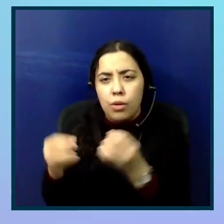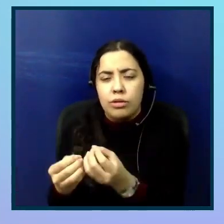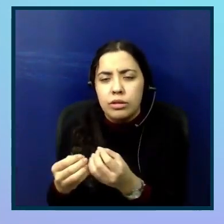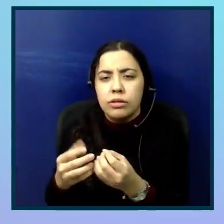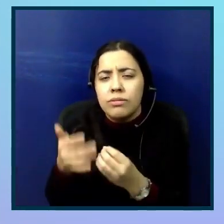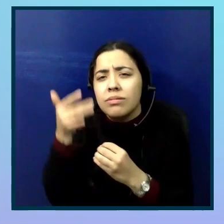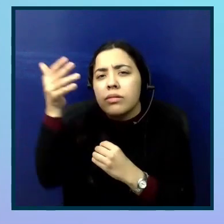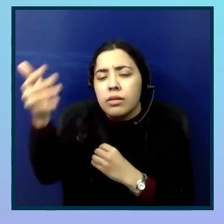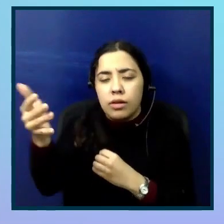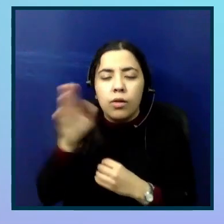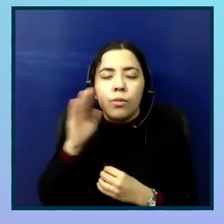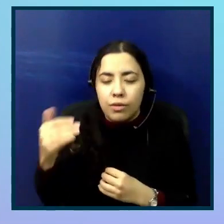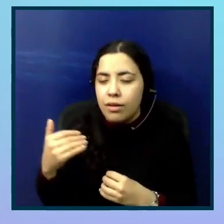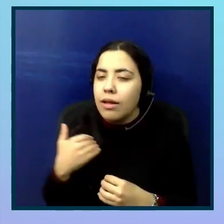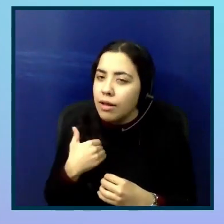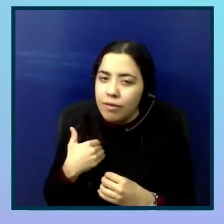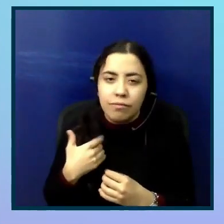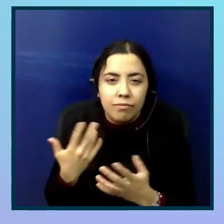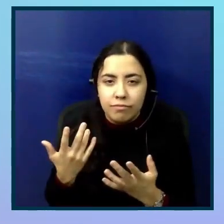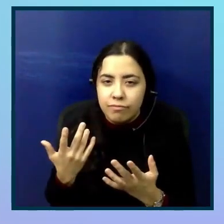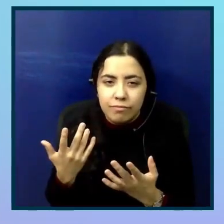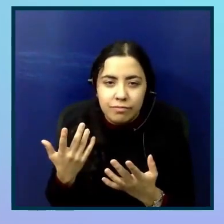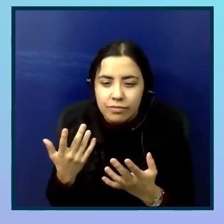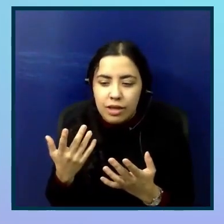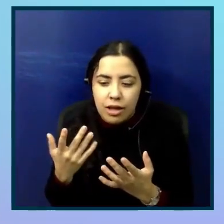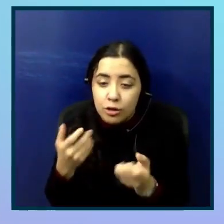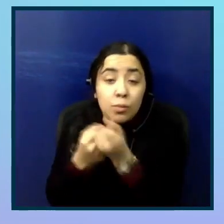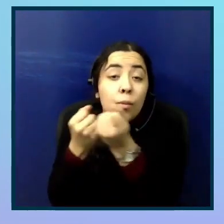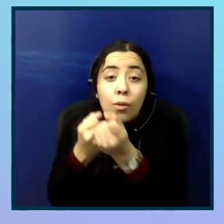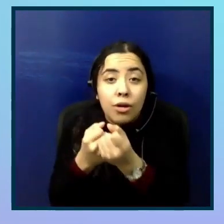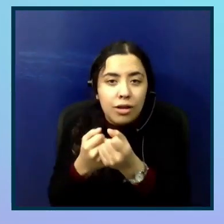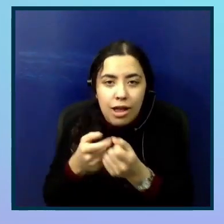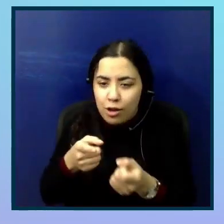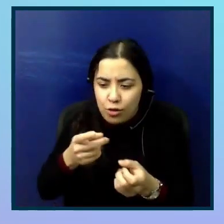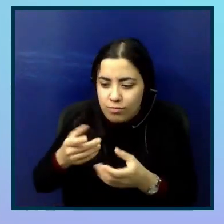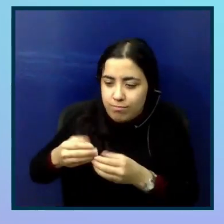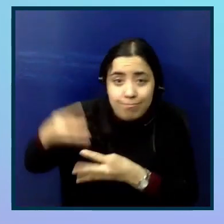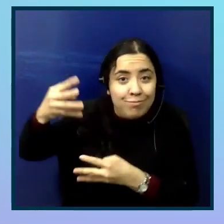that tips you over the edge and you'll be ready. Great. Thank you both.